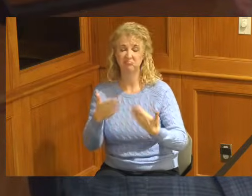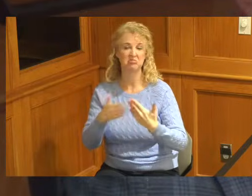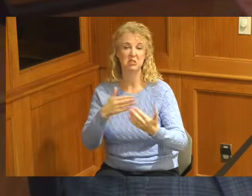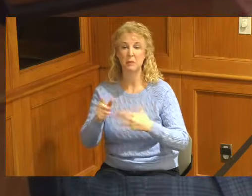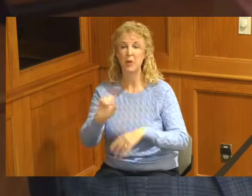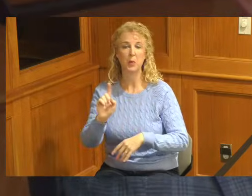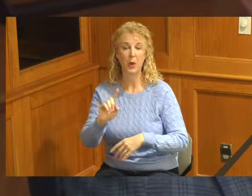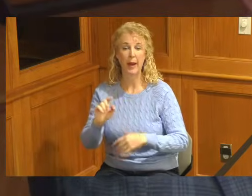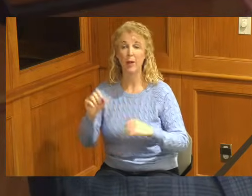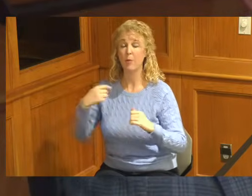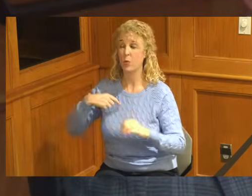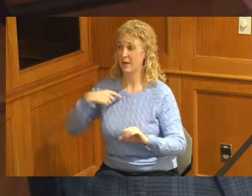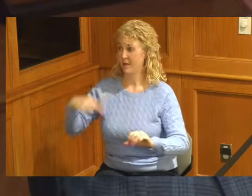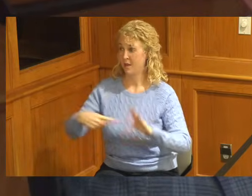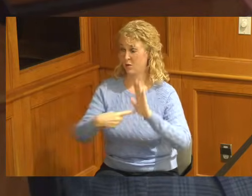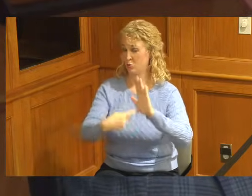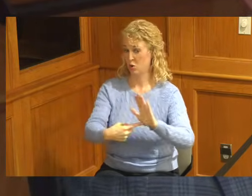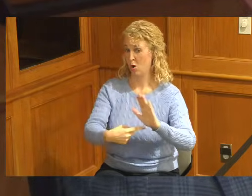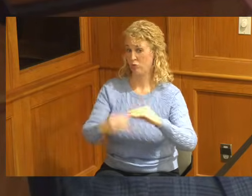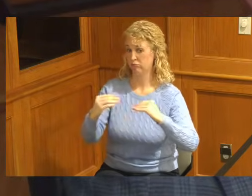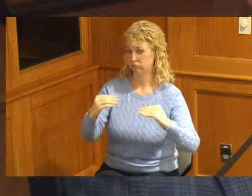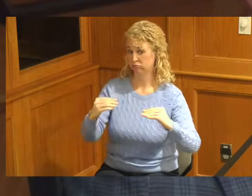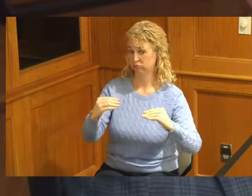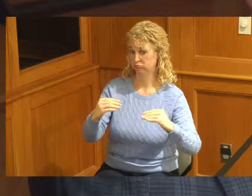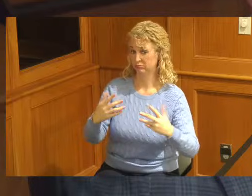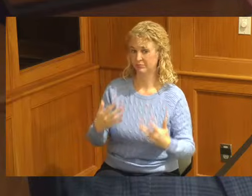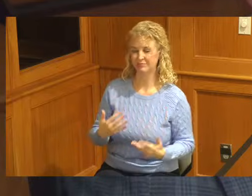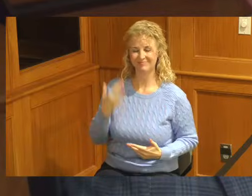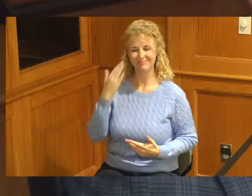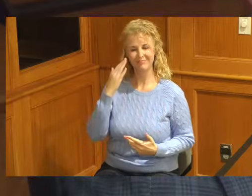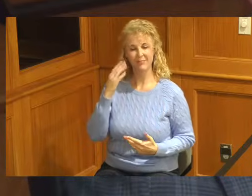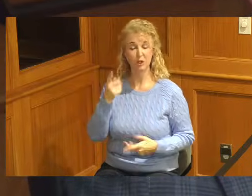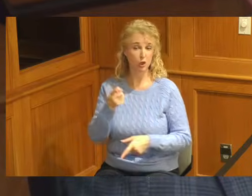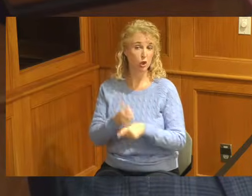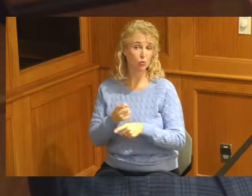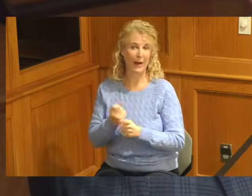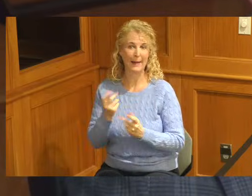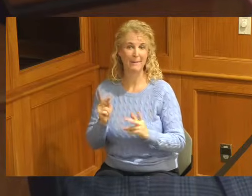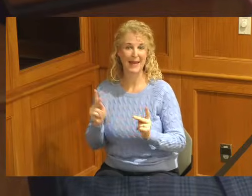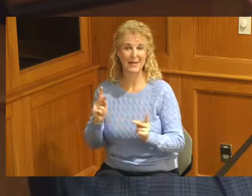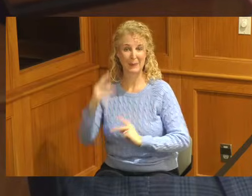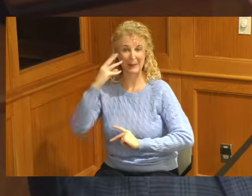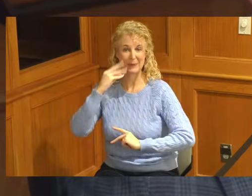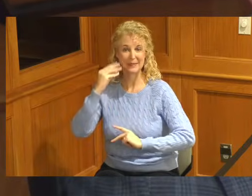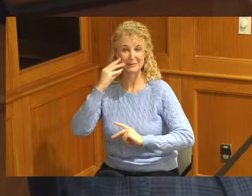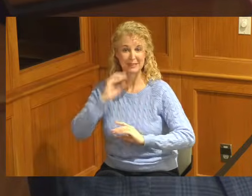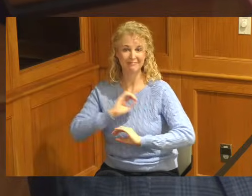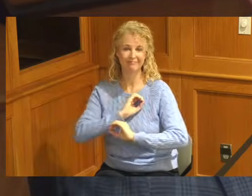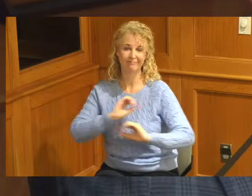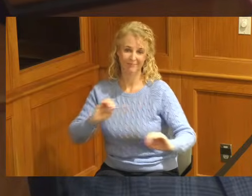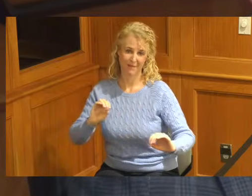city and just a lack lack of experience related to those kinds of projects. I think that maybe that's